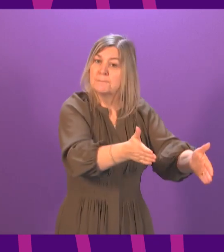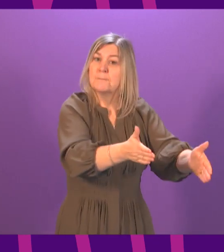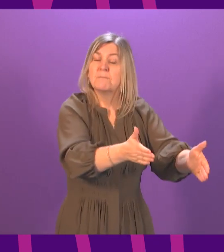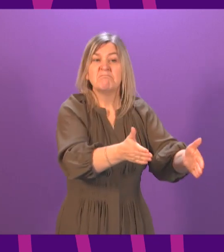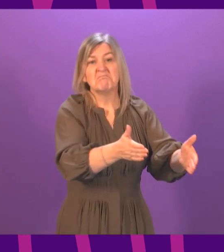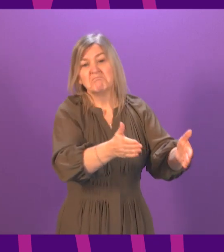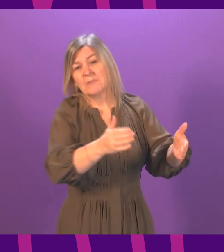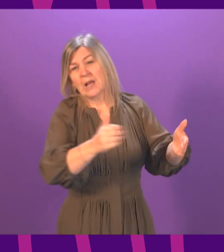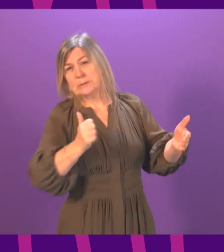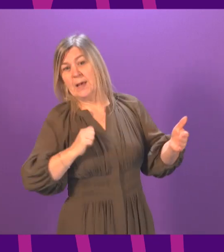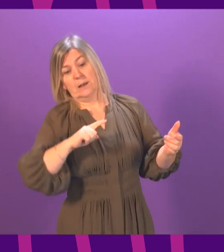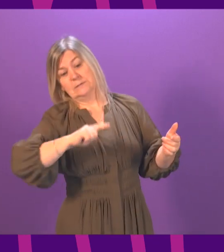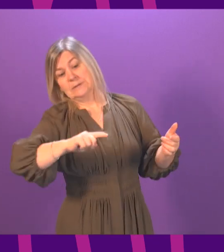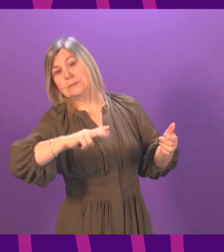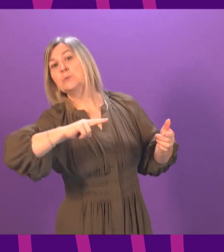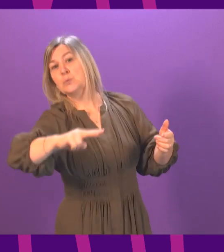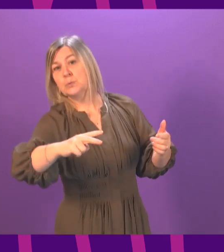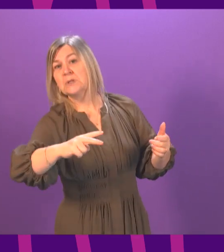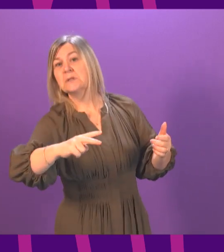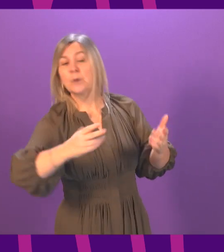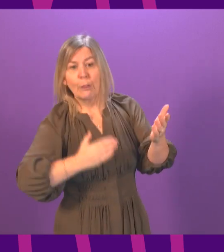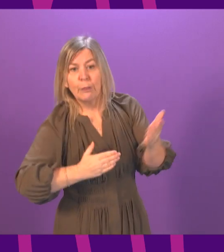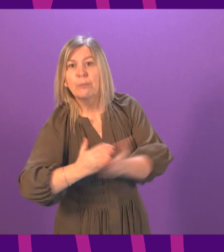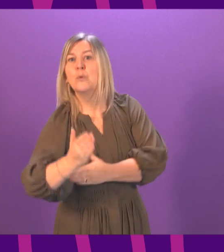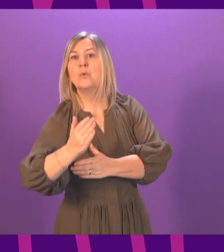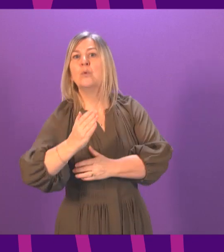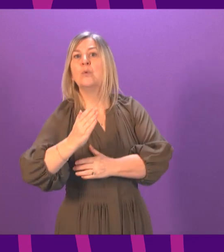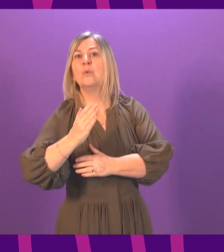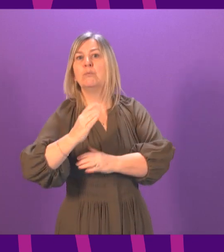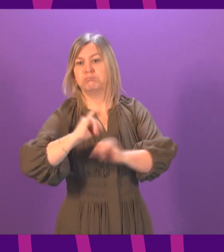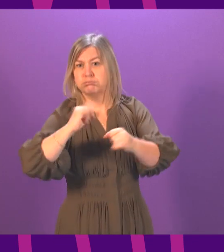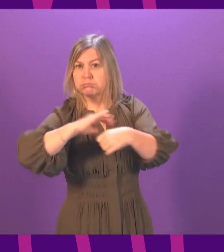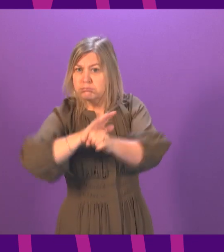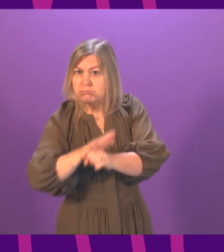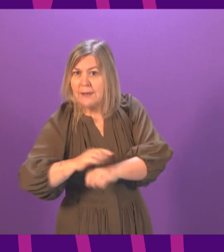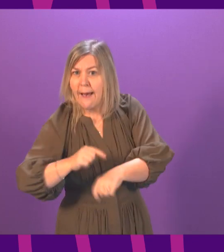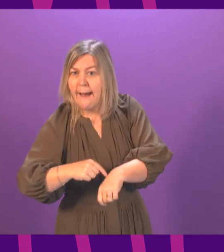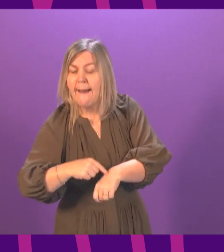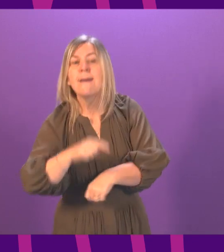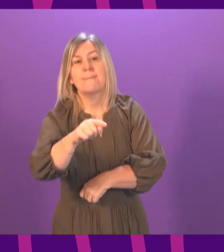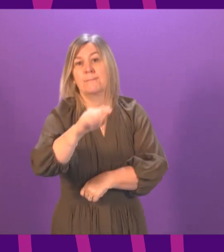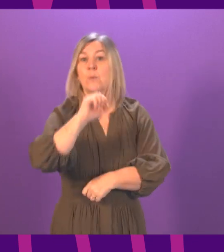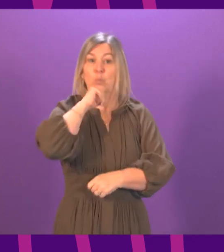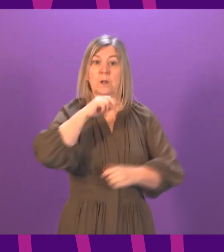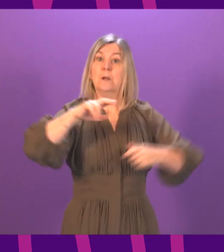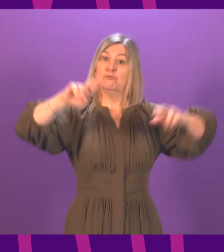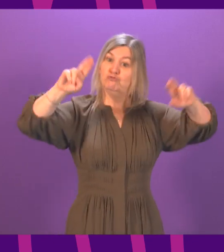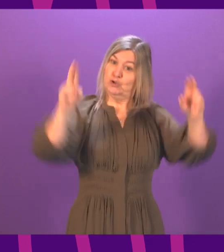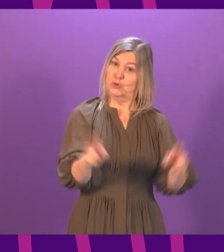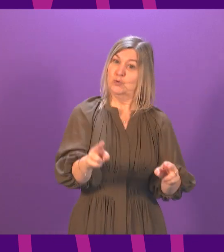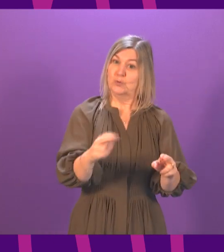as we go through the rest of the second wave over the next few weeks, reduce the number of people in care homes who might otherwise have died from the virus.